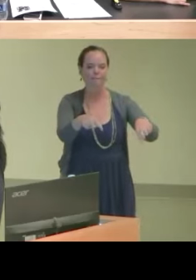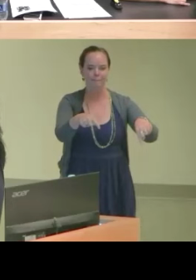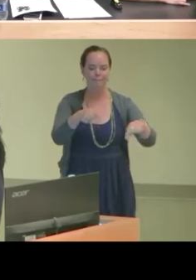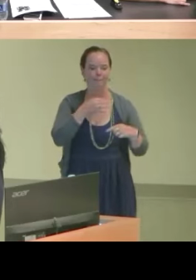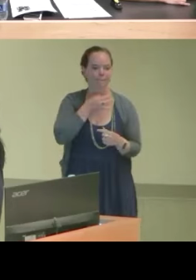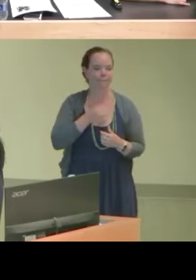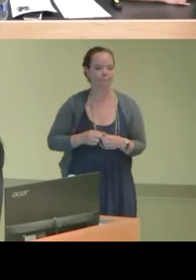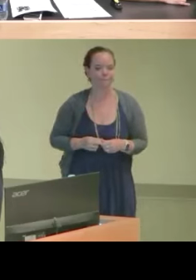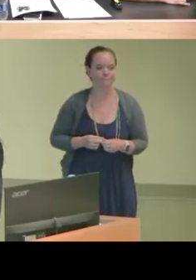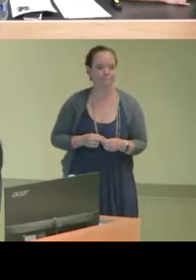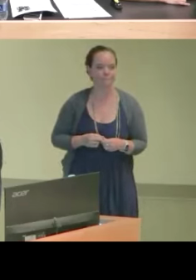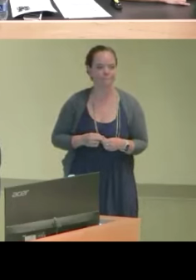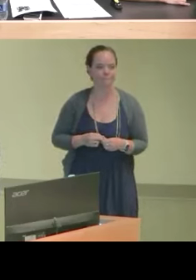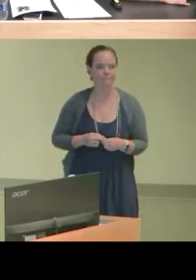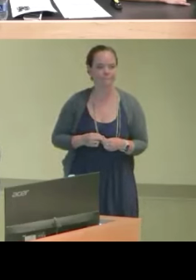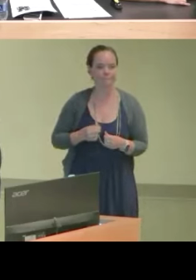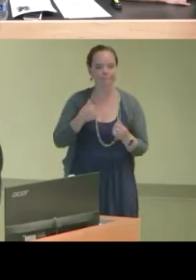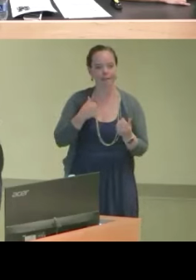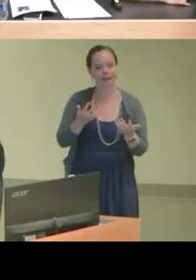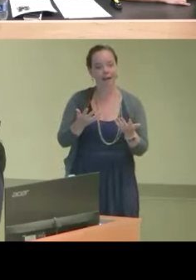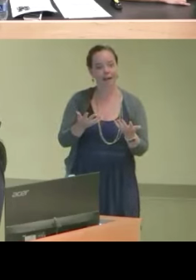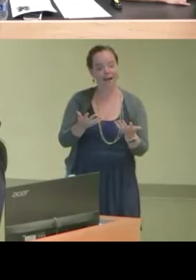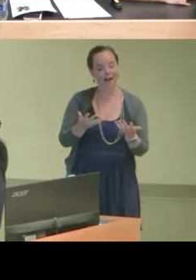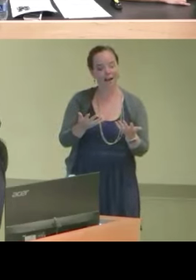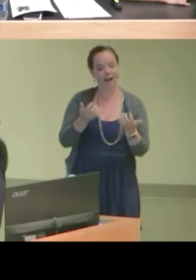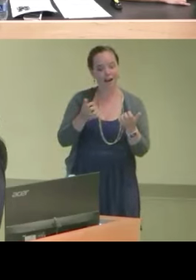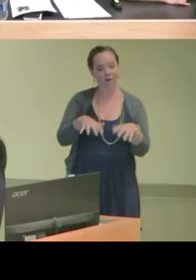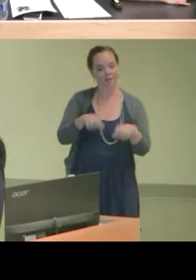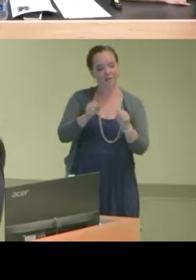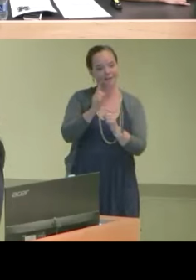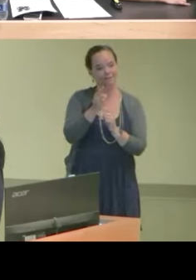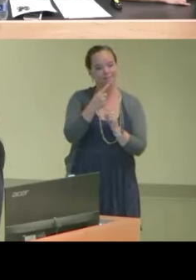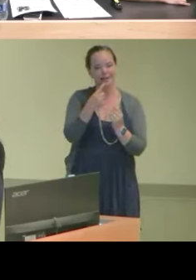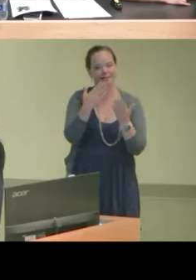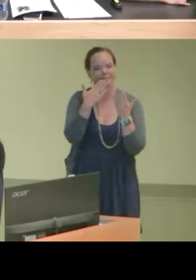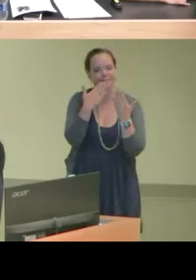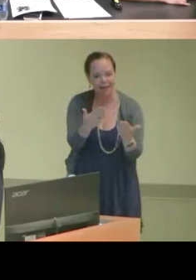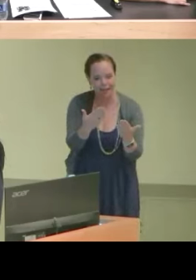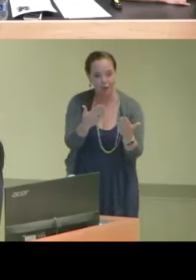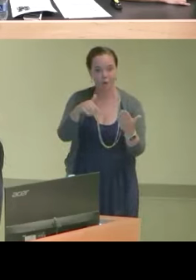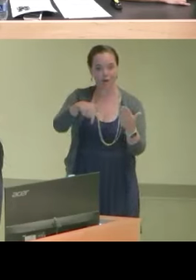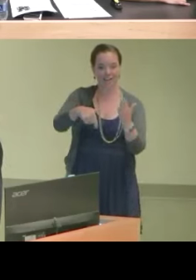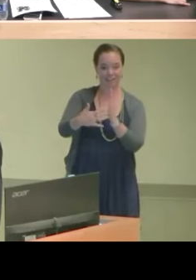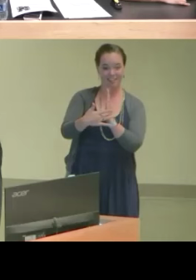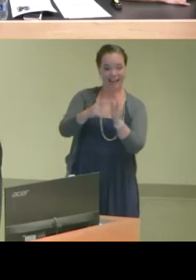to just take a moment to thank our fantastic Tech Team for all the work that they've done